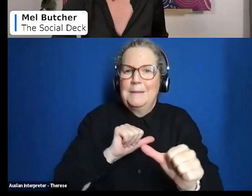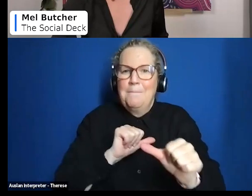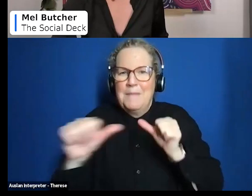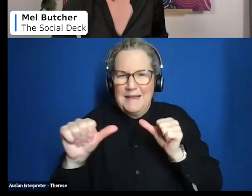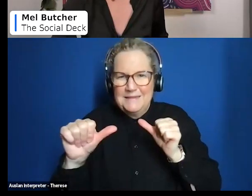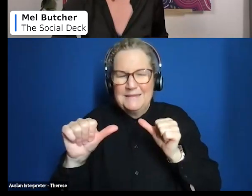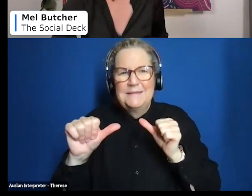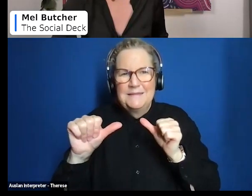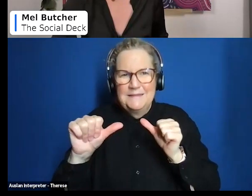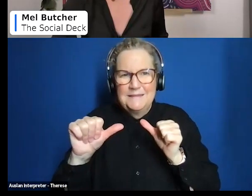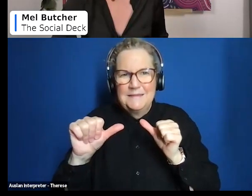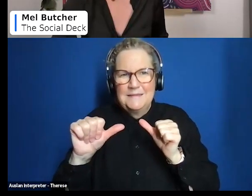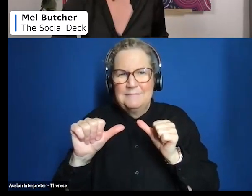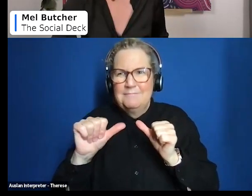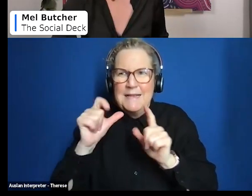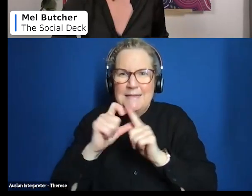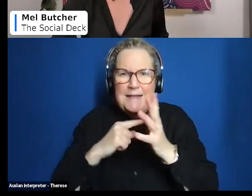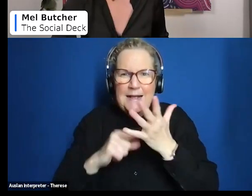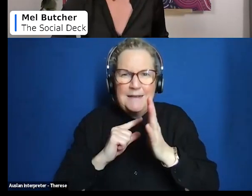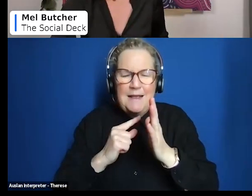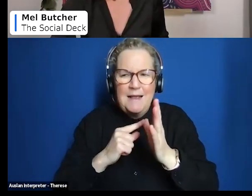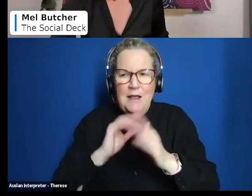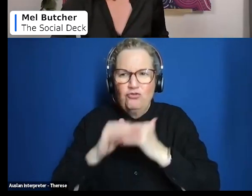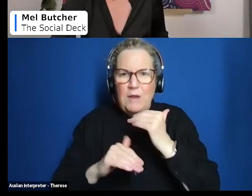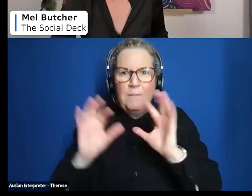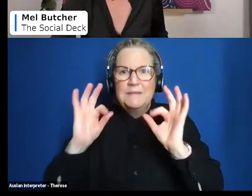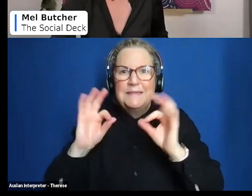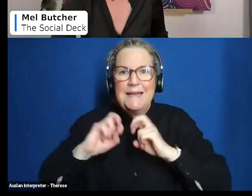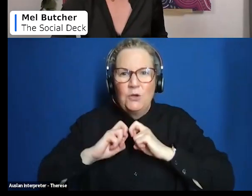to particular issues, and those issues will be dealt with over time.